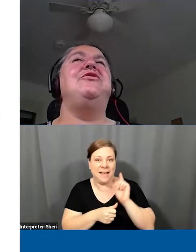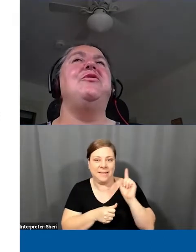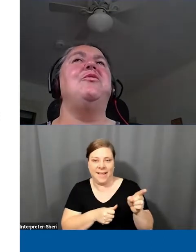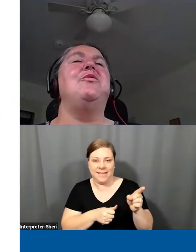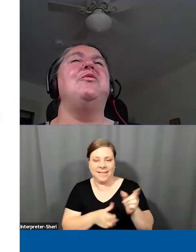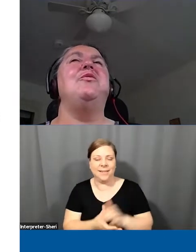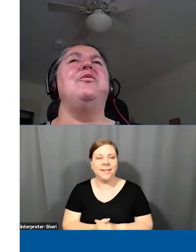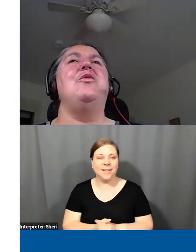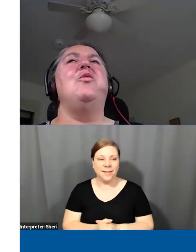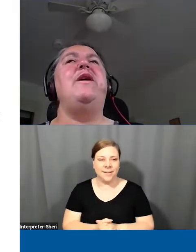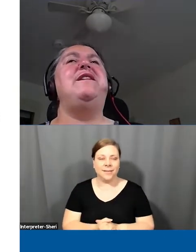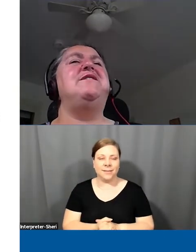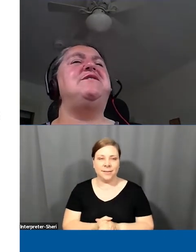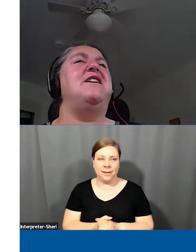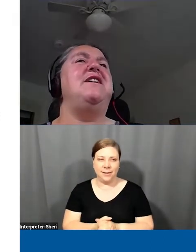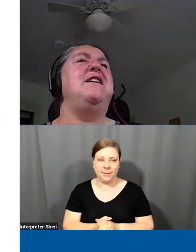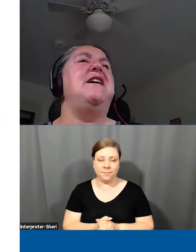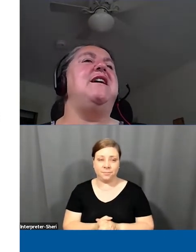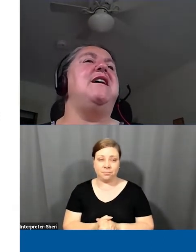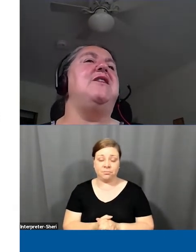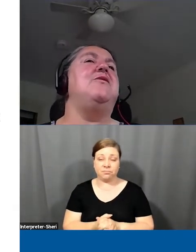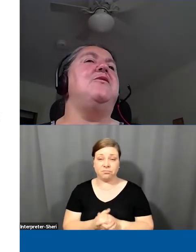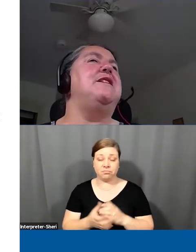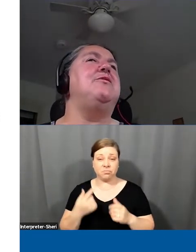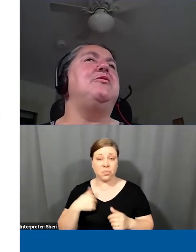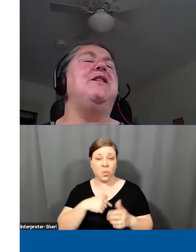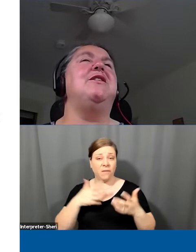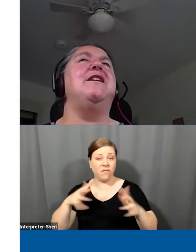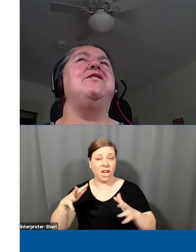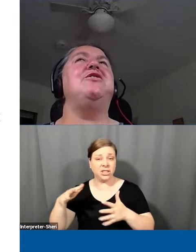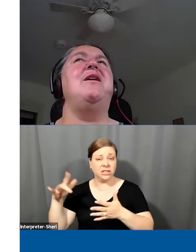So we did a study and what we did was we looked at the top,